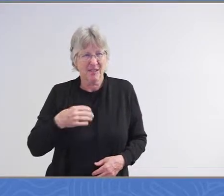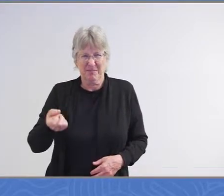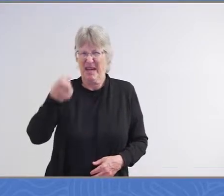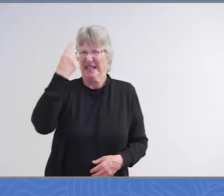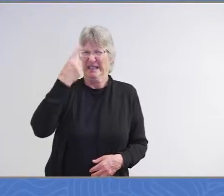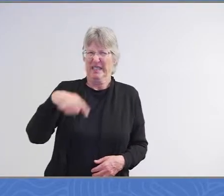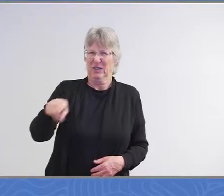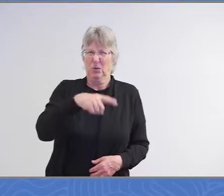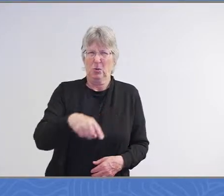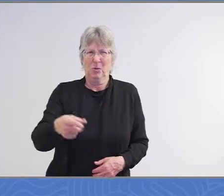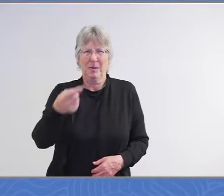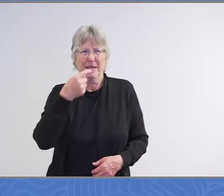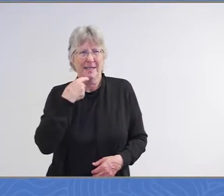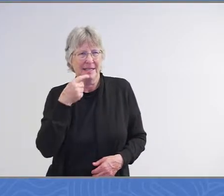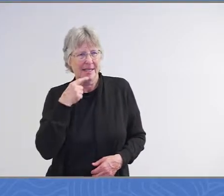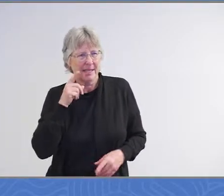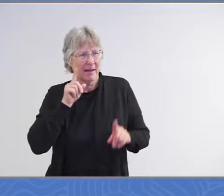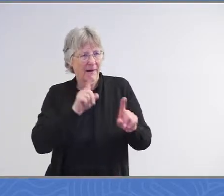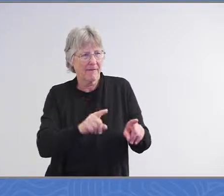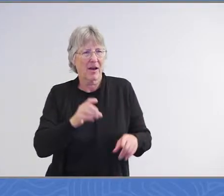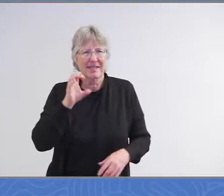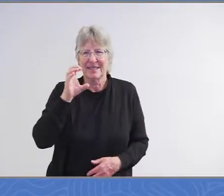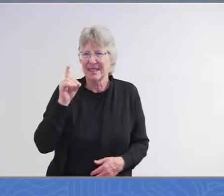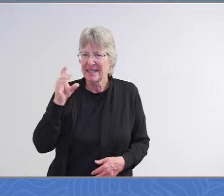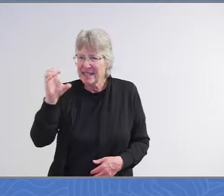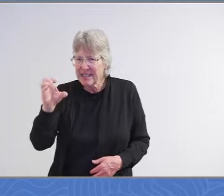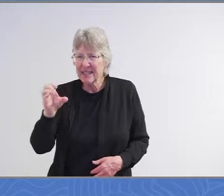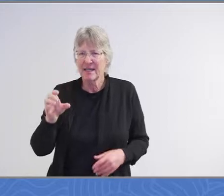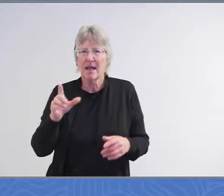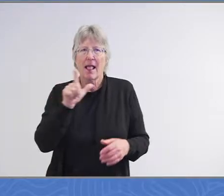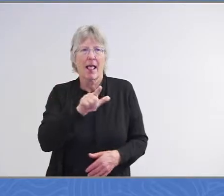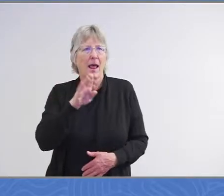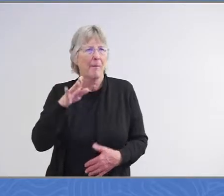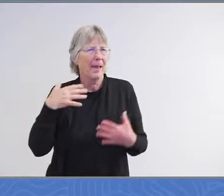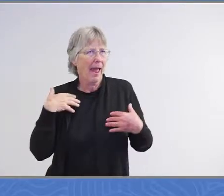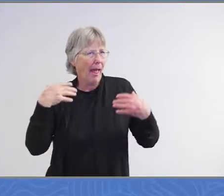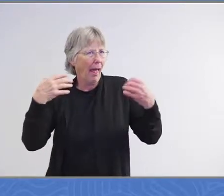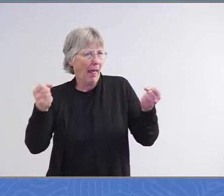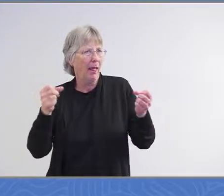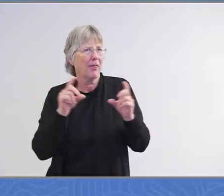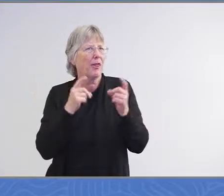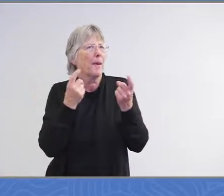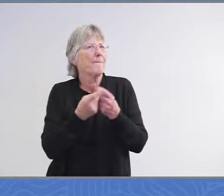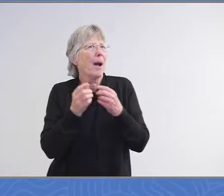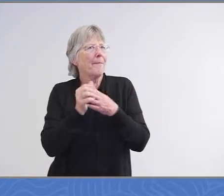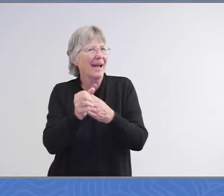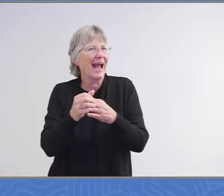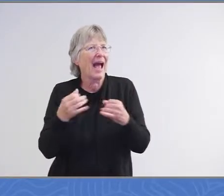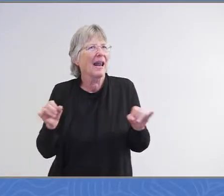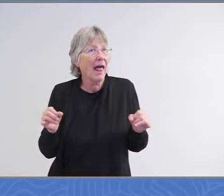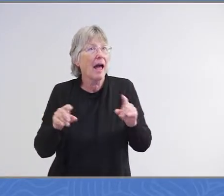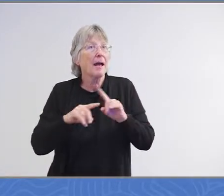You say you're following the CDC and the Long Beach Health Department guidelines. Well going to multiple school sites